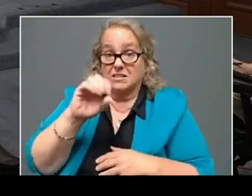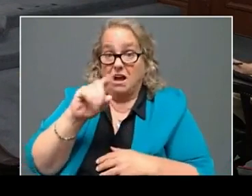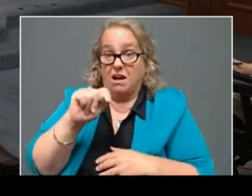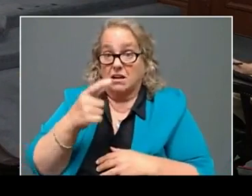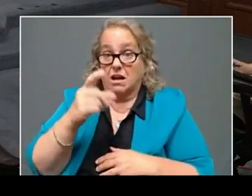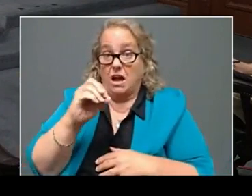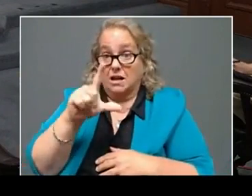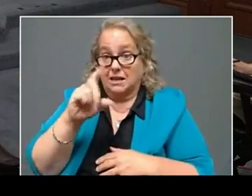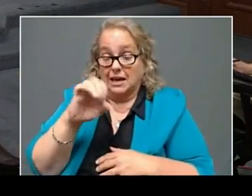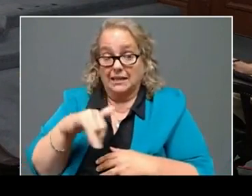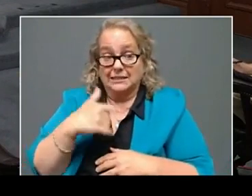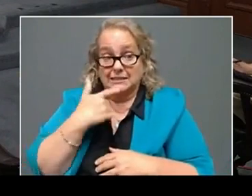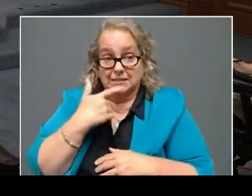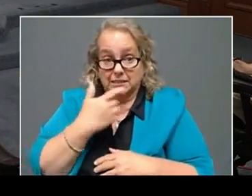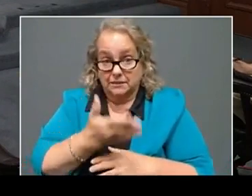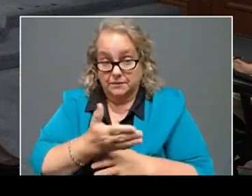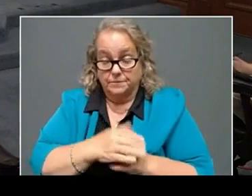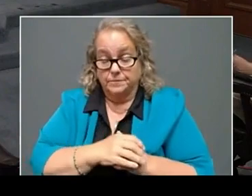is that if you're not vaccinated